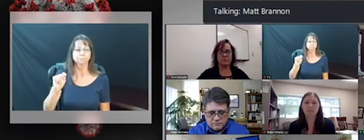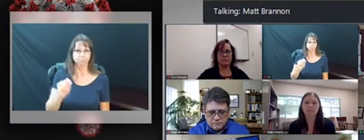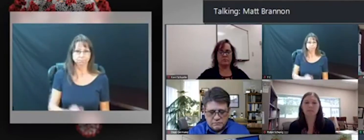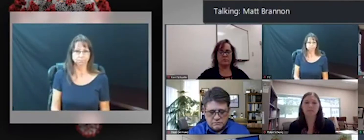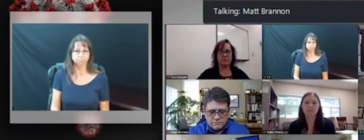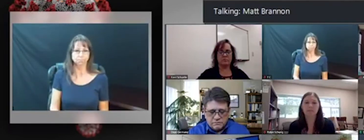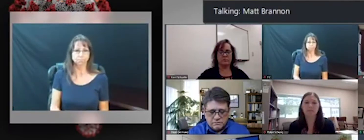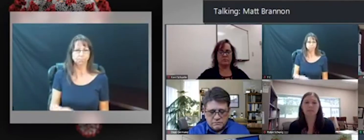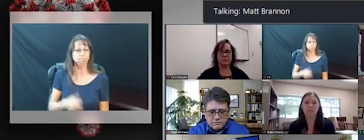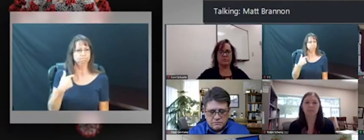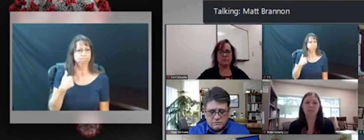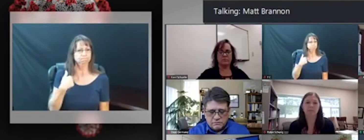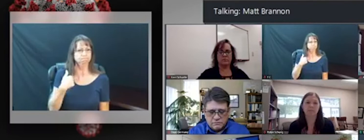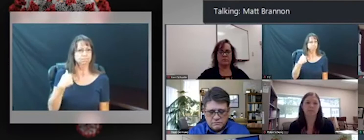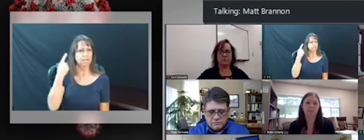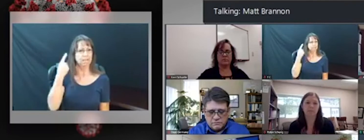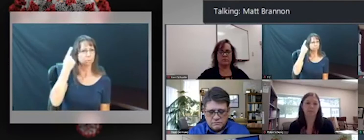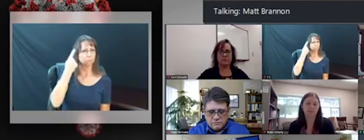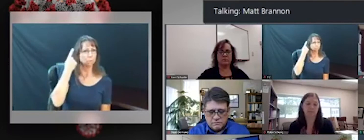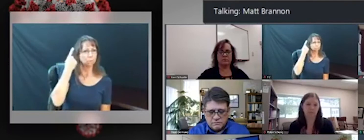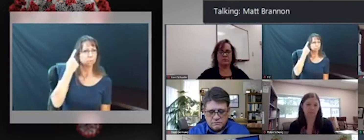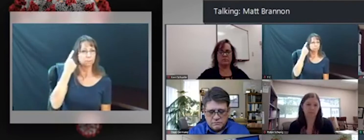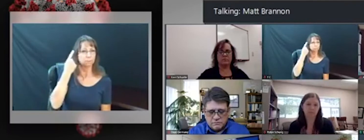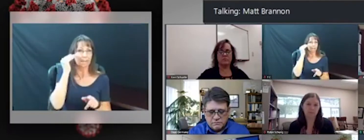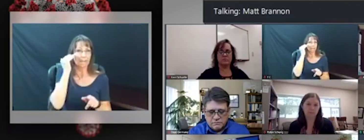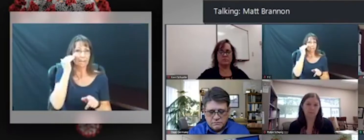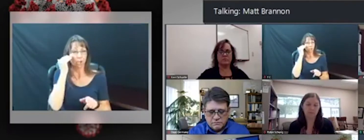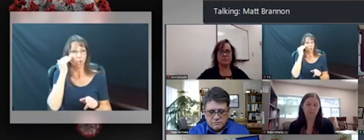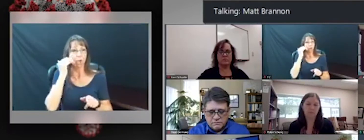with us going into the red I know that schools are still open, but we’ve had questions from